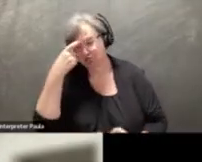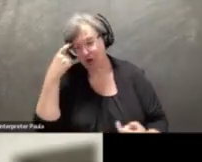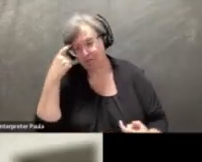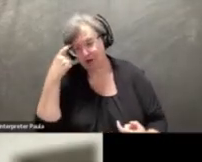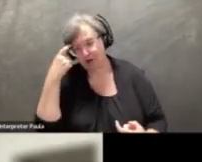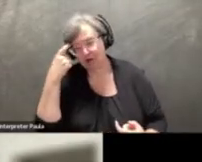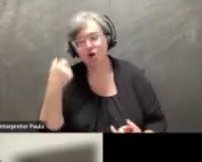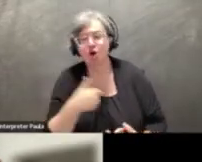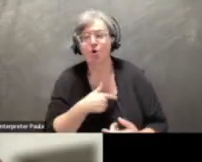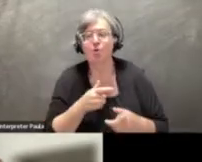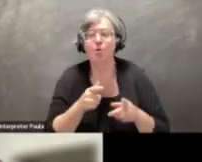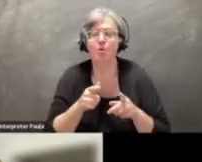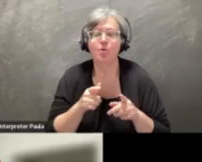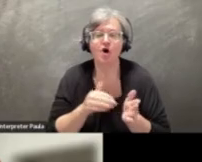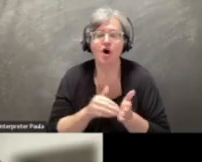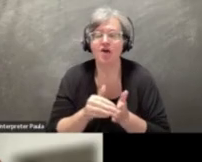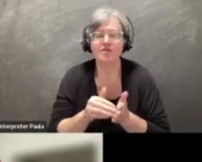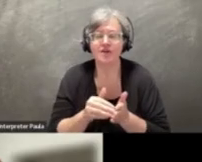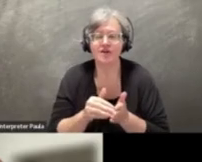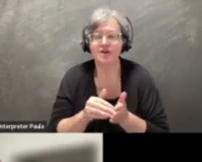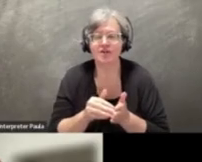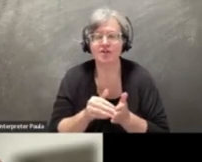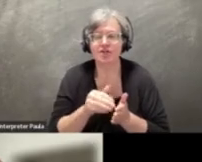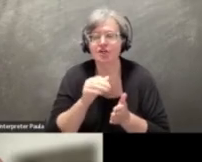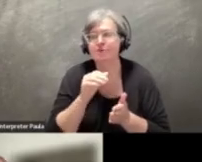we often don't acknowledge the